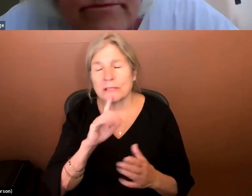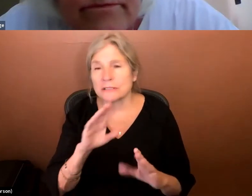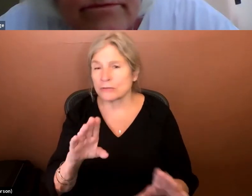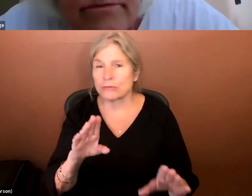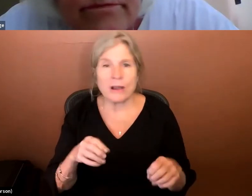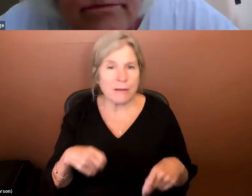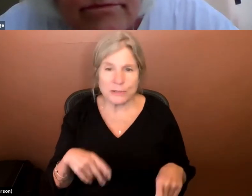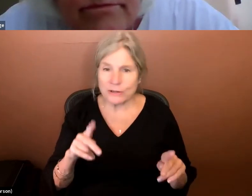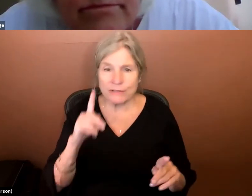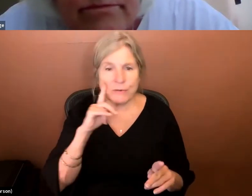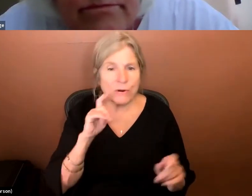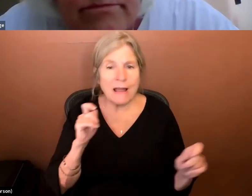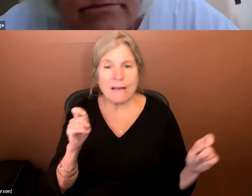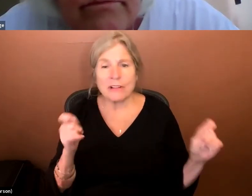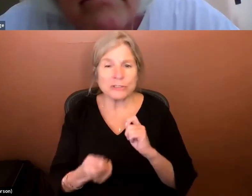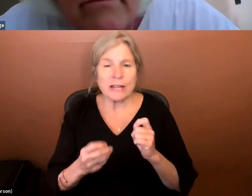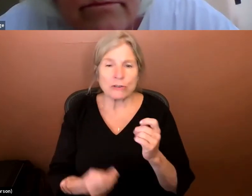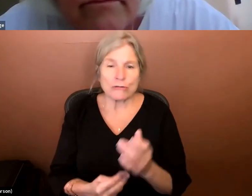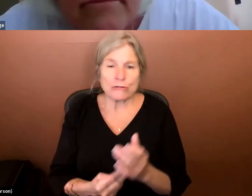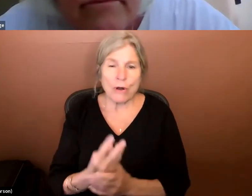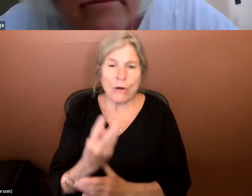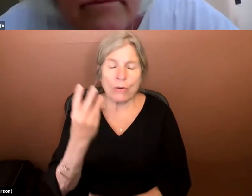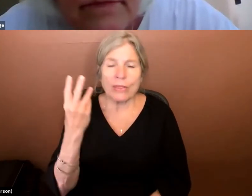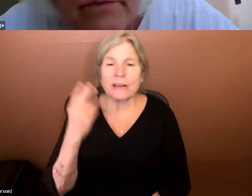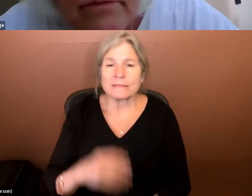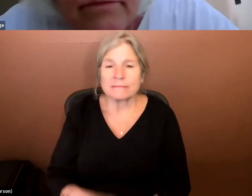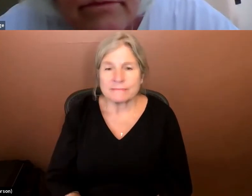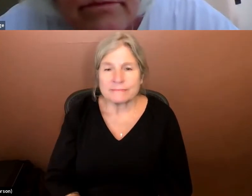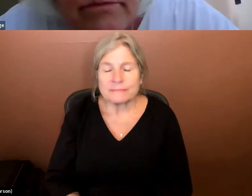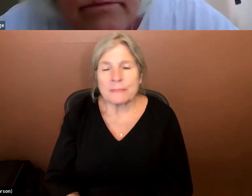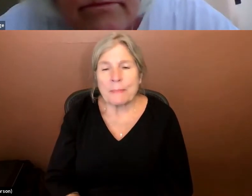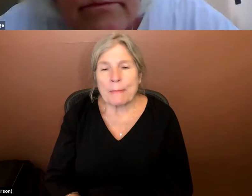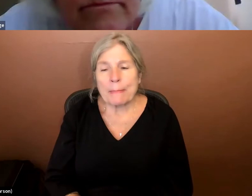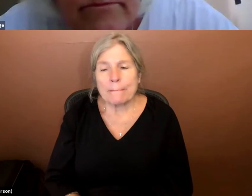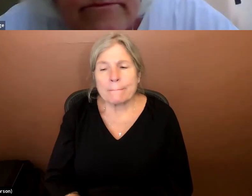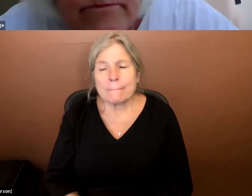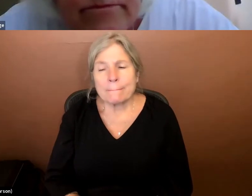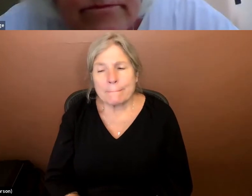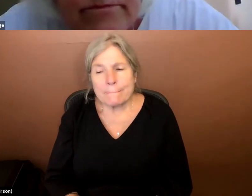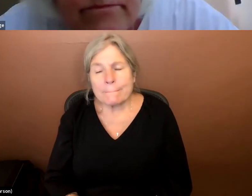evolution and growth. I think in terms of